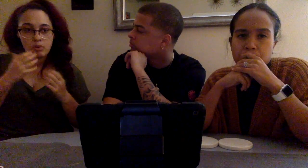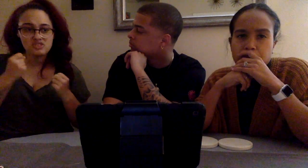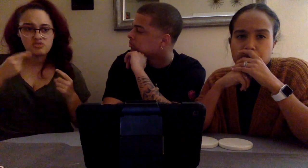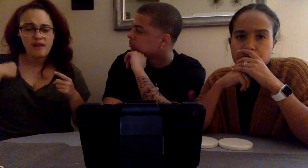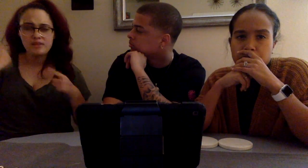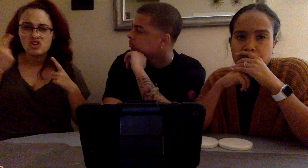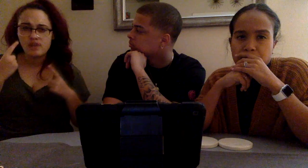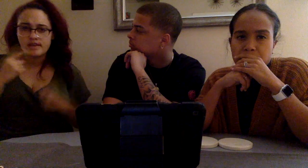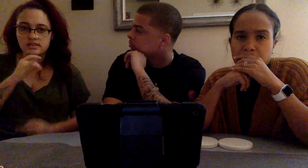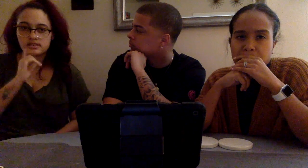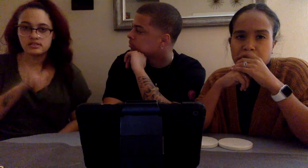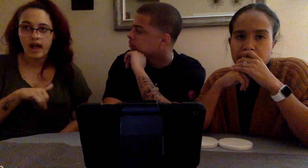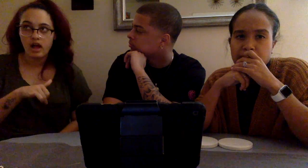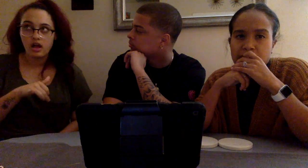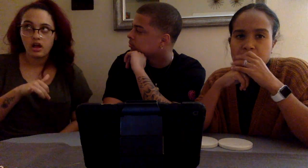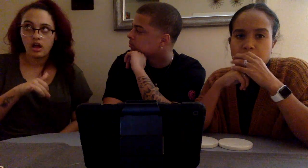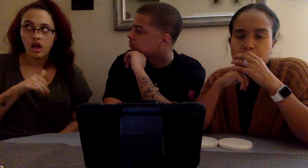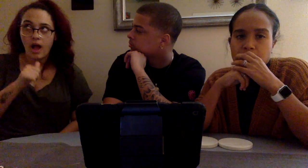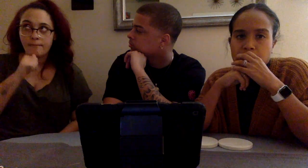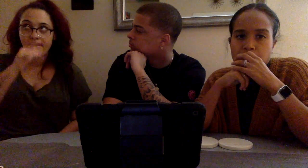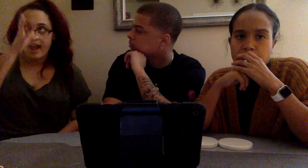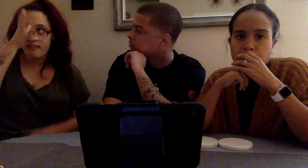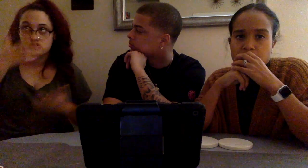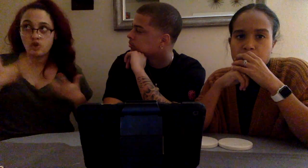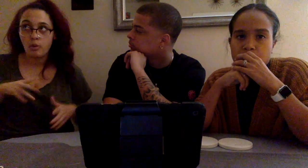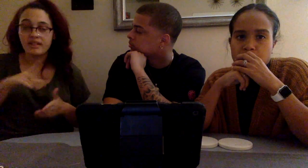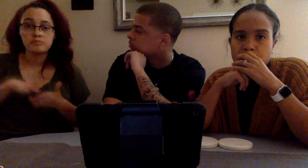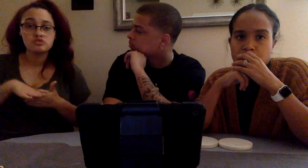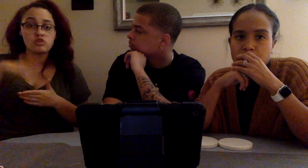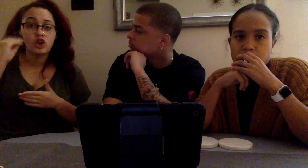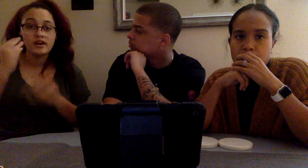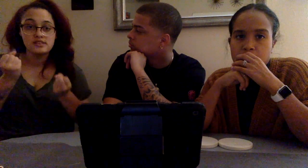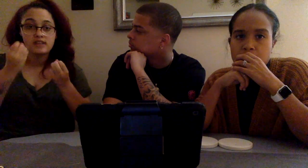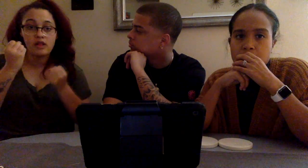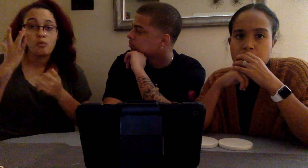D: But what is driving me crazy is that most parents don't want to learn American Sign Language